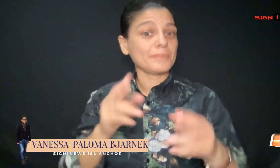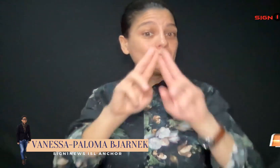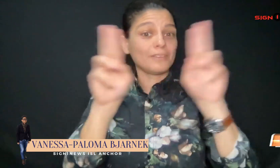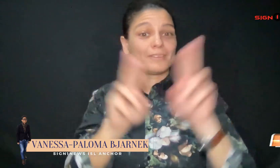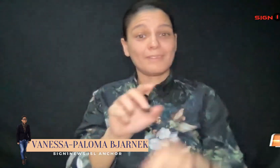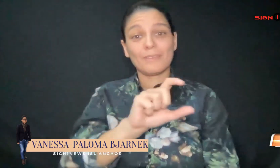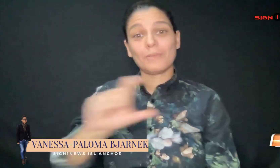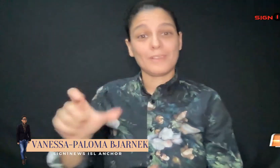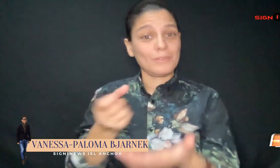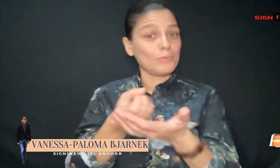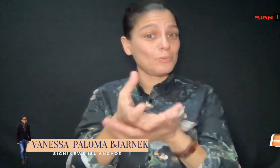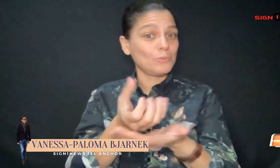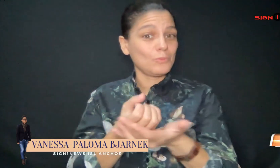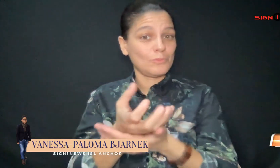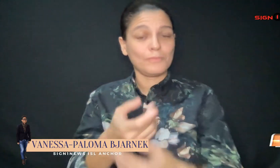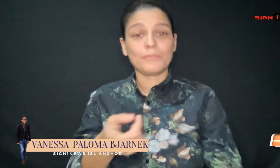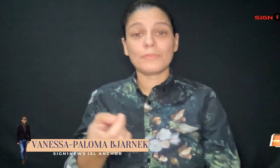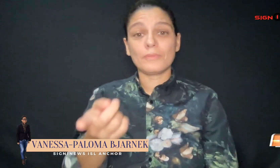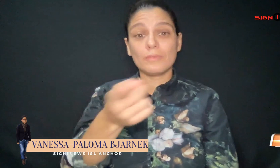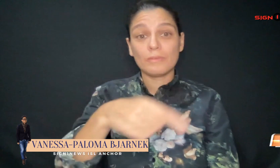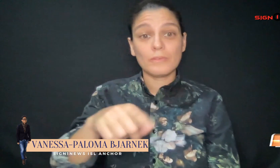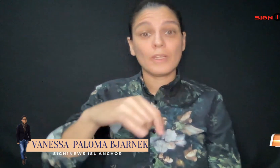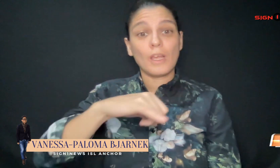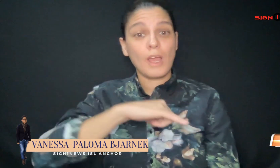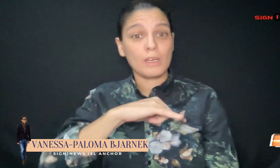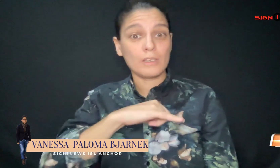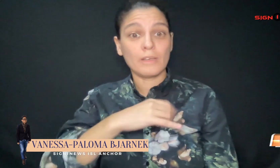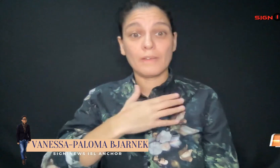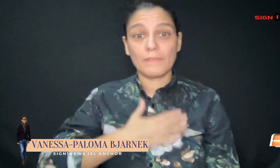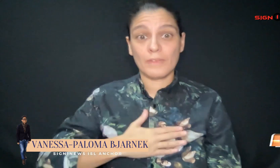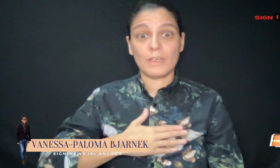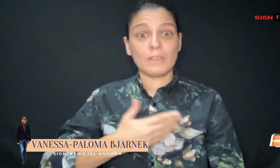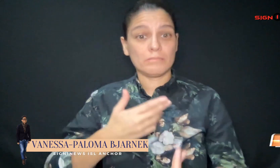top trending international news stories making headlines today if you post an interesting